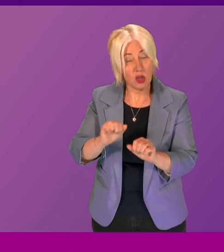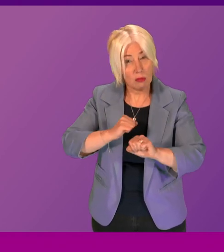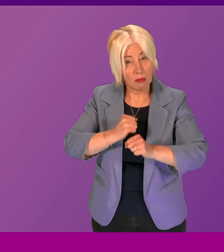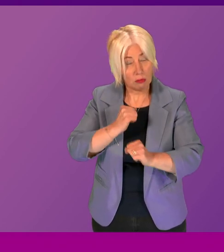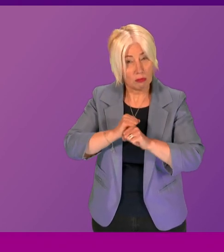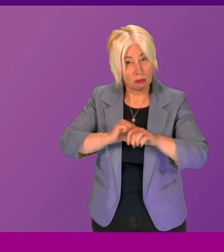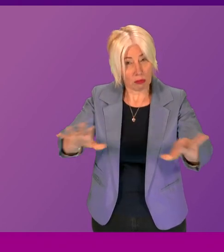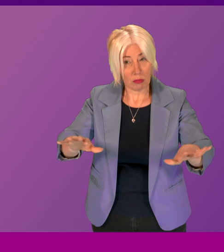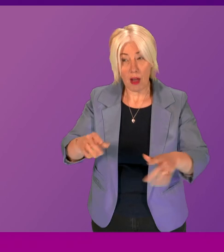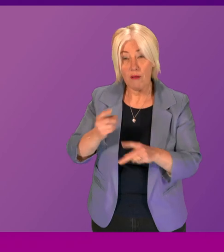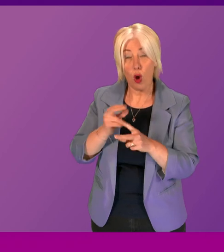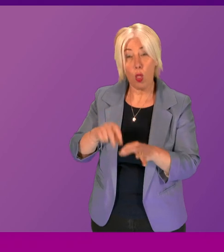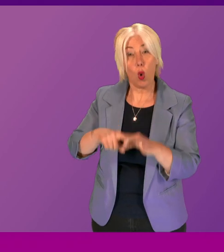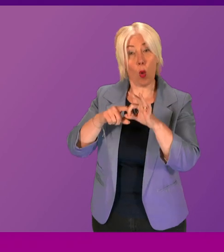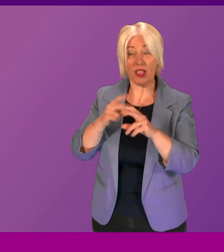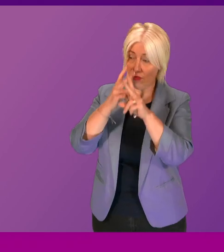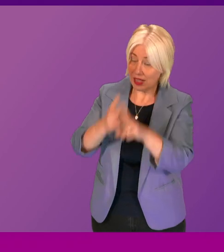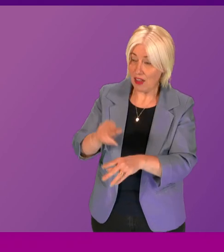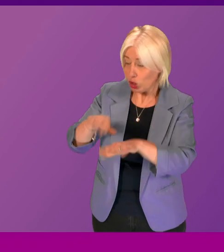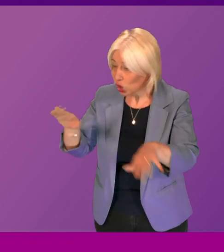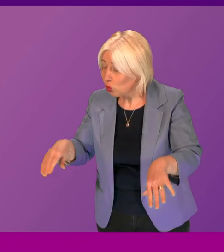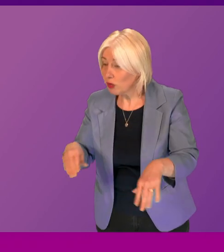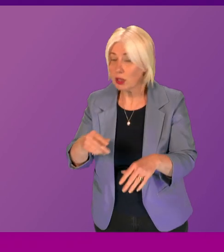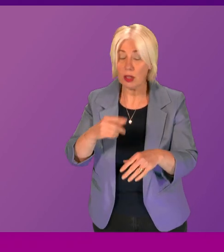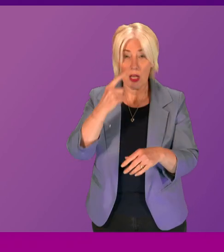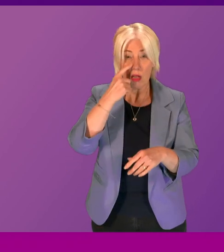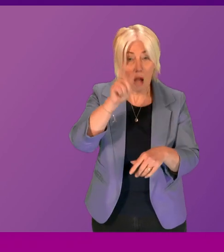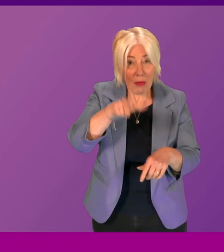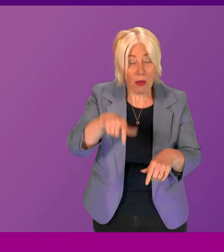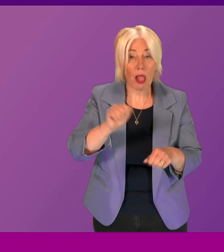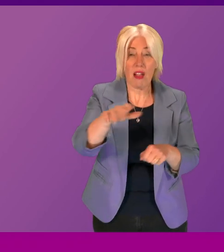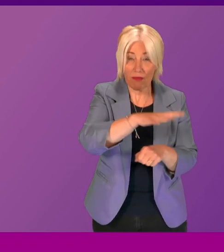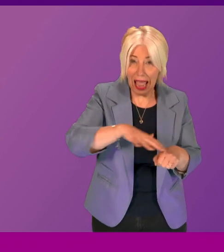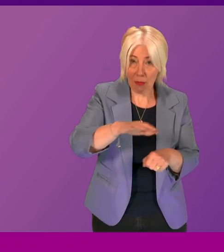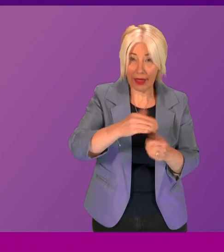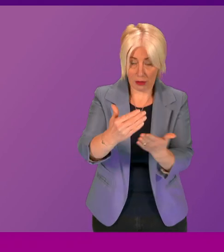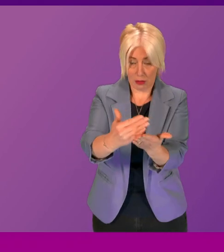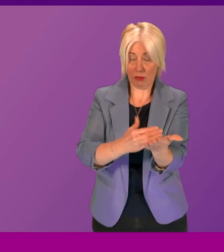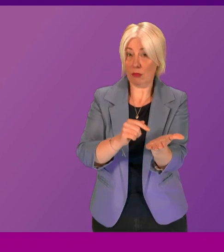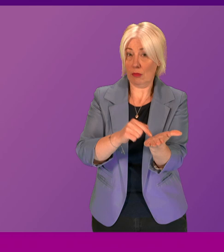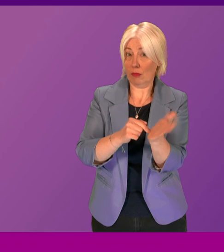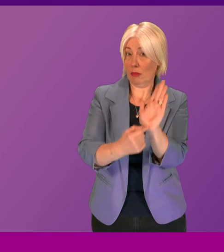of care for children, young people and their families. As the member might know, the specification outlines seven standards for service providers,